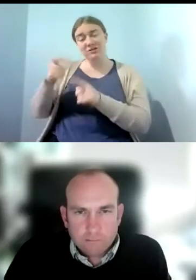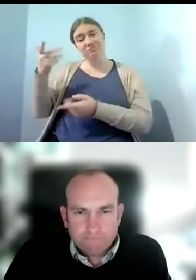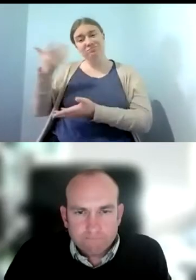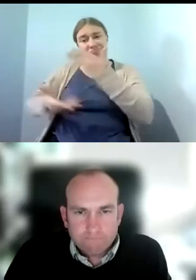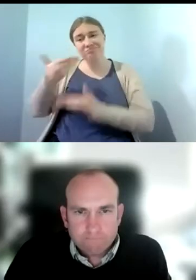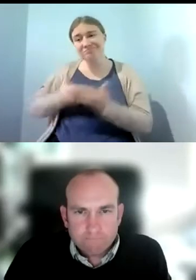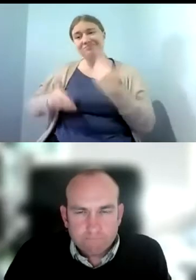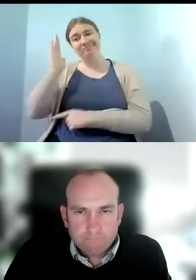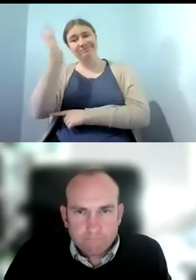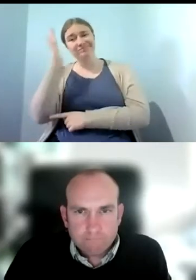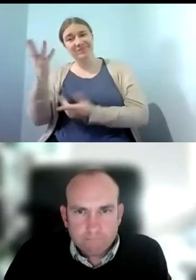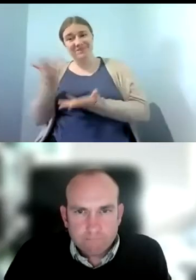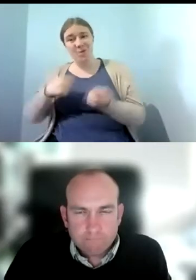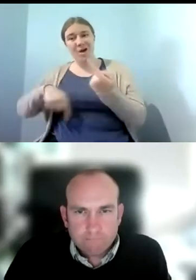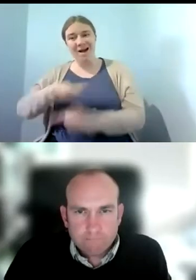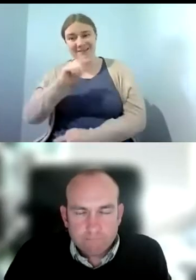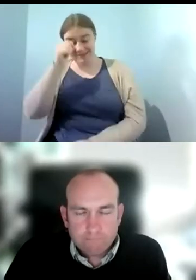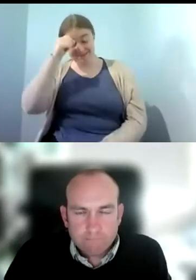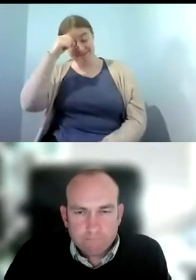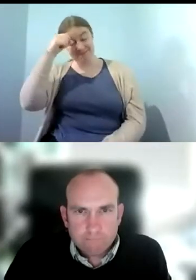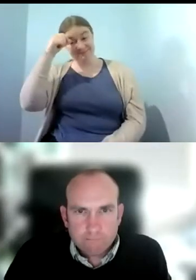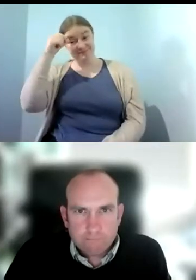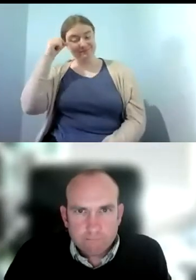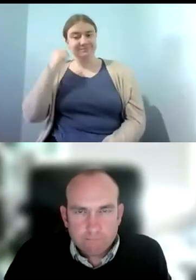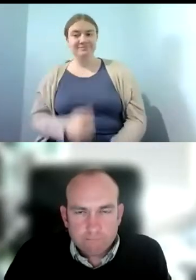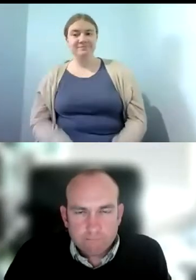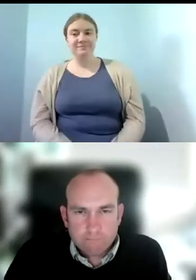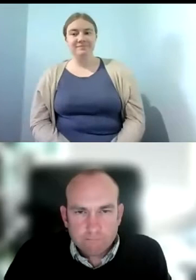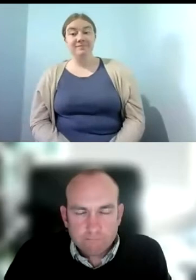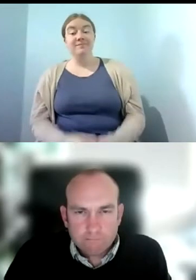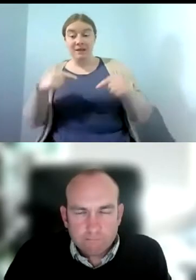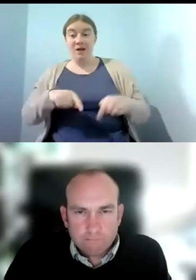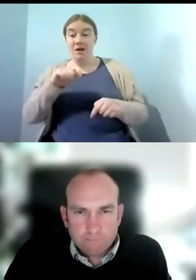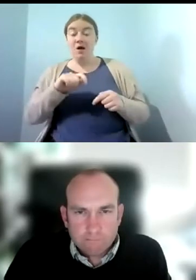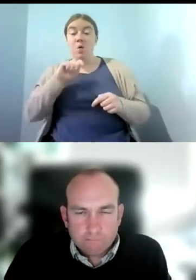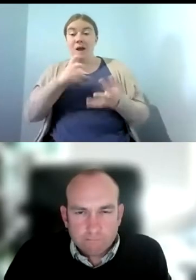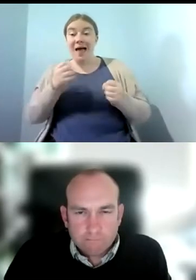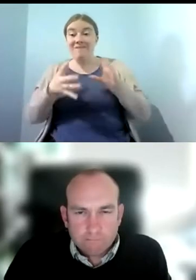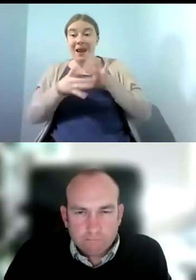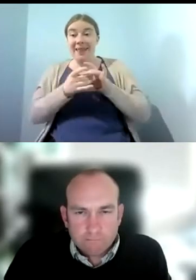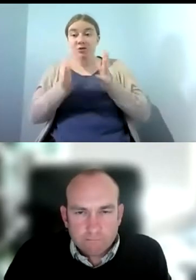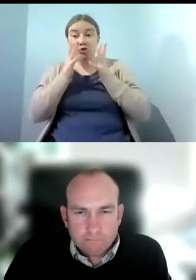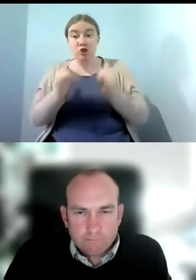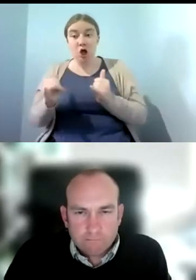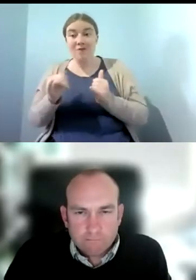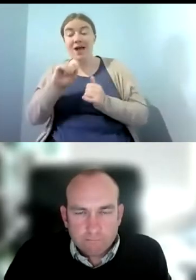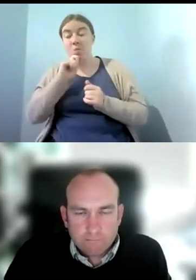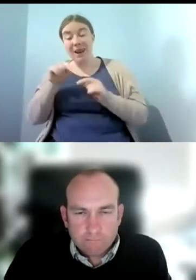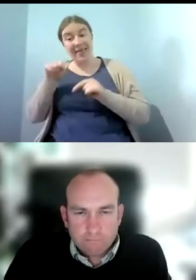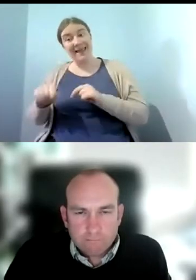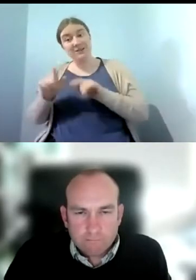um we we will have a link to a survey i think going into the text box and if anyone has the